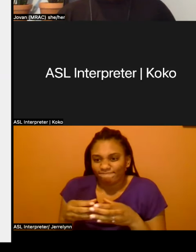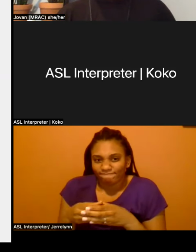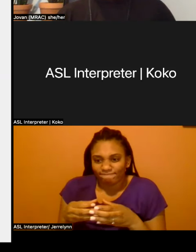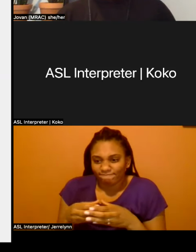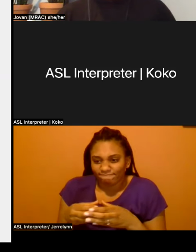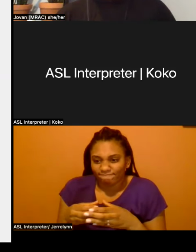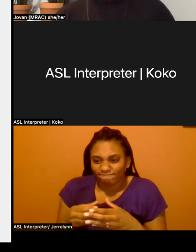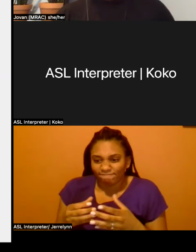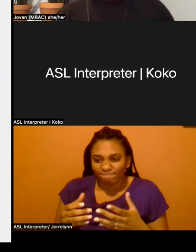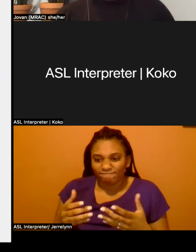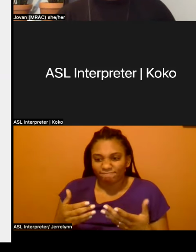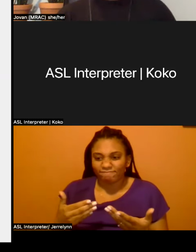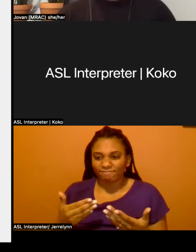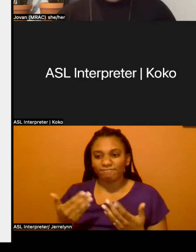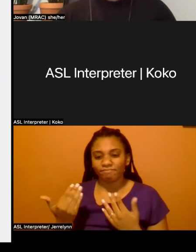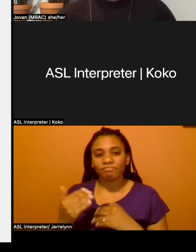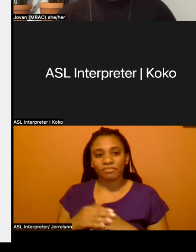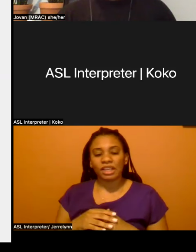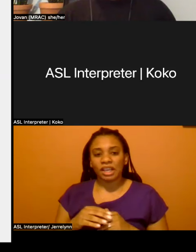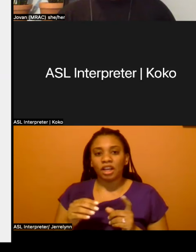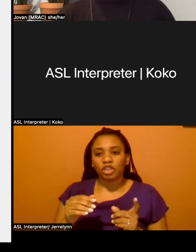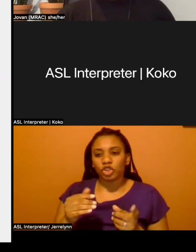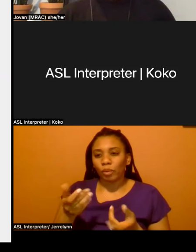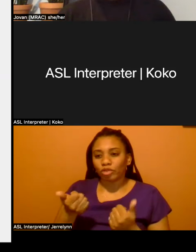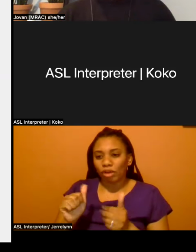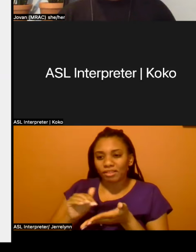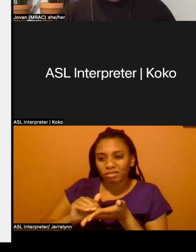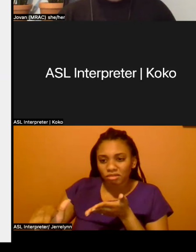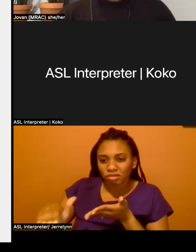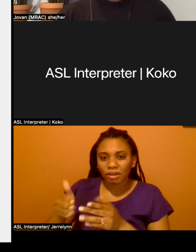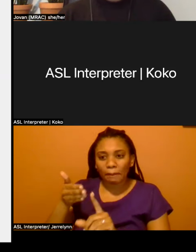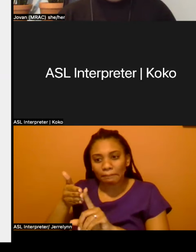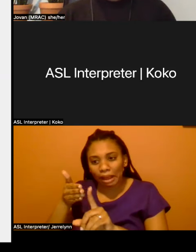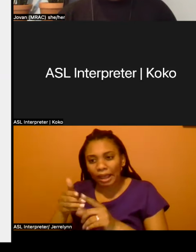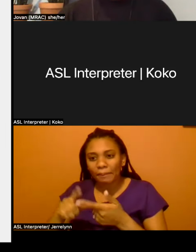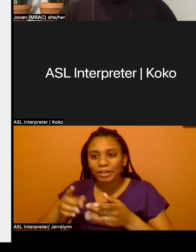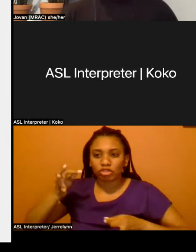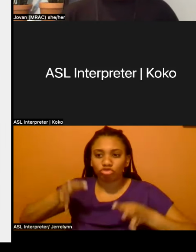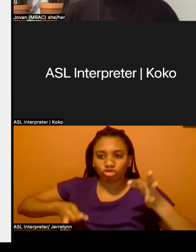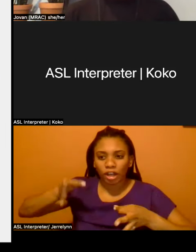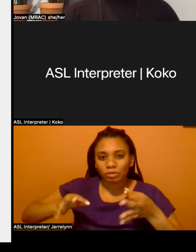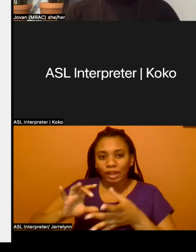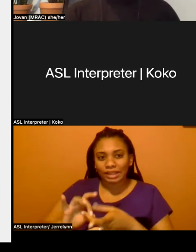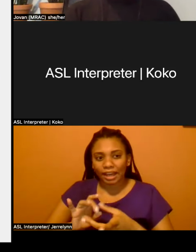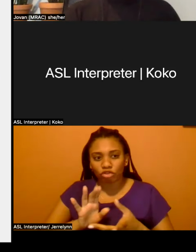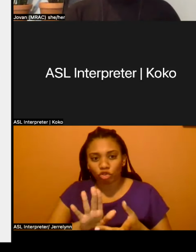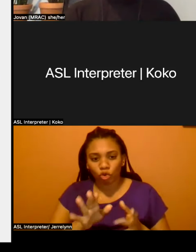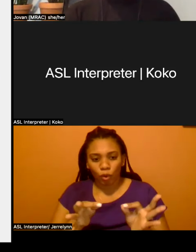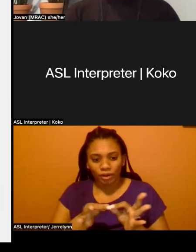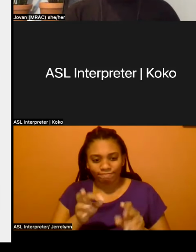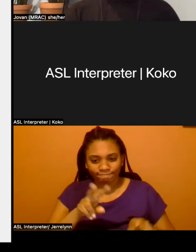that removes bias and judgments on value and worthiness. A panel of readers will review